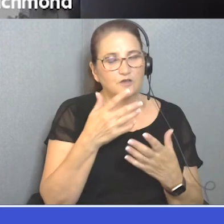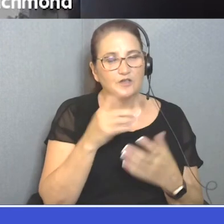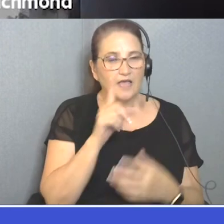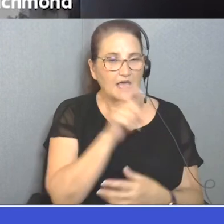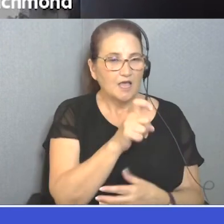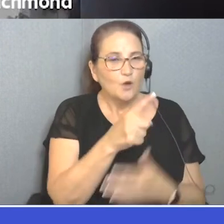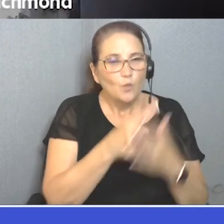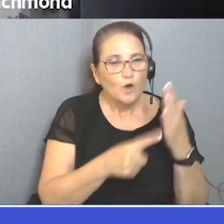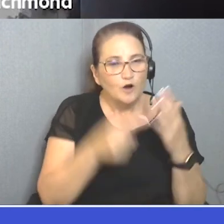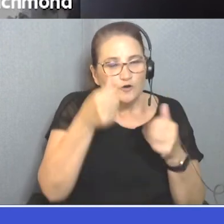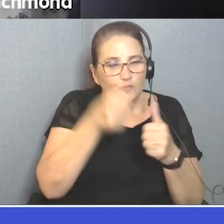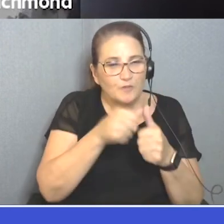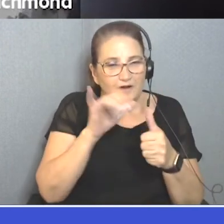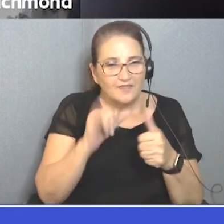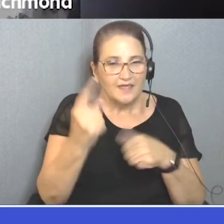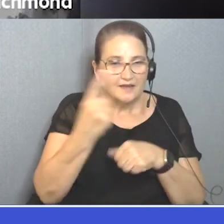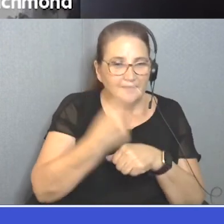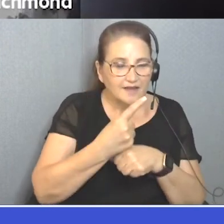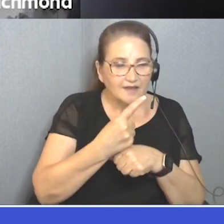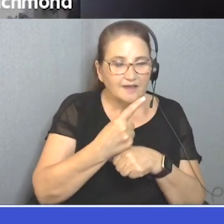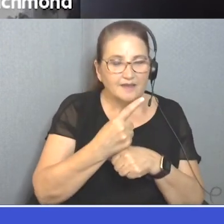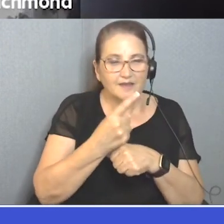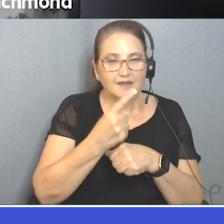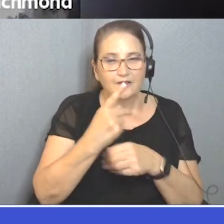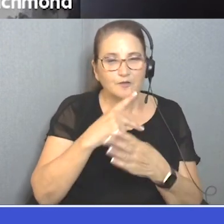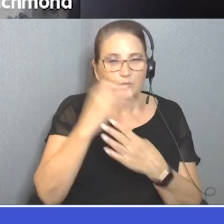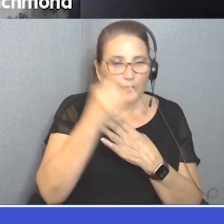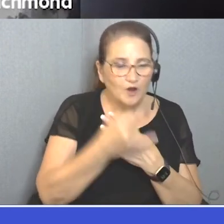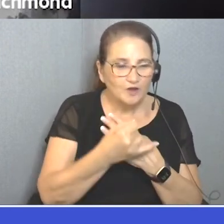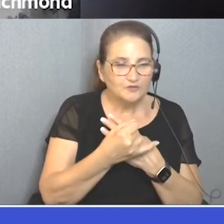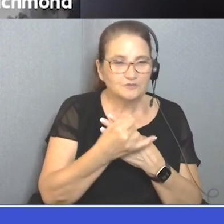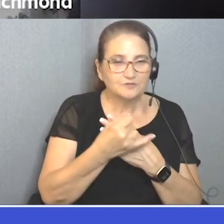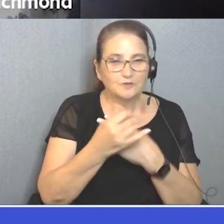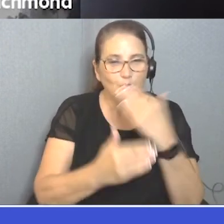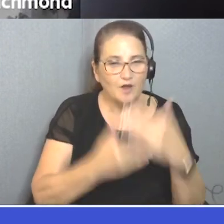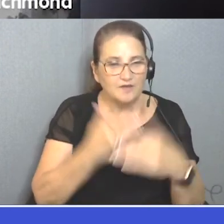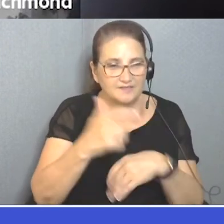focus? What do you remember about that day,